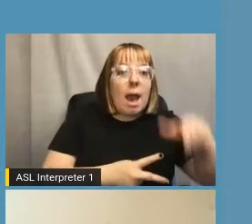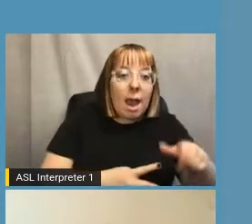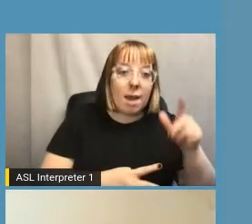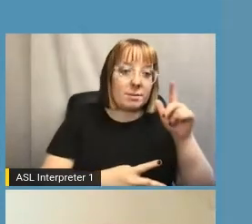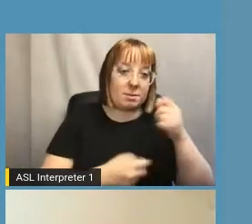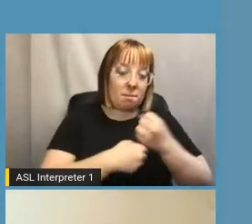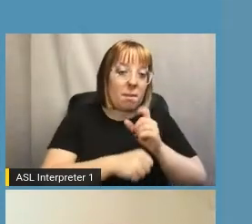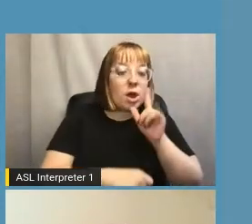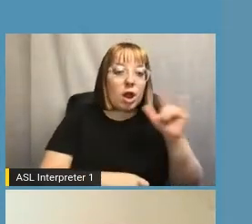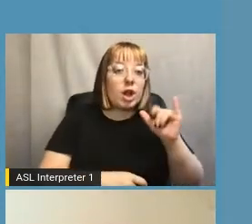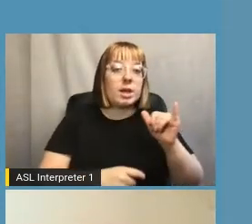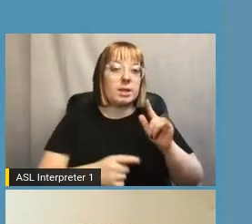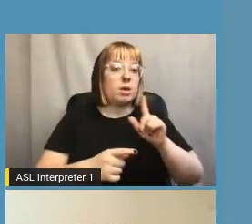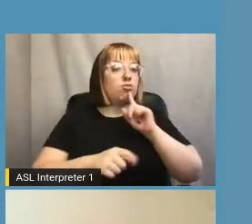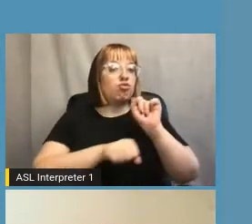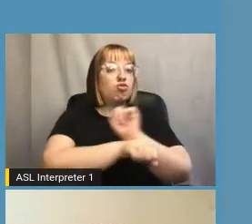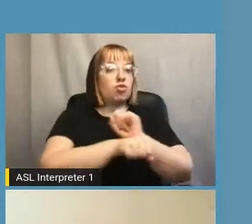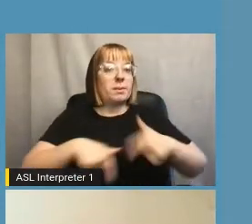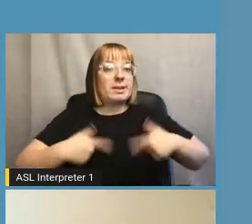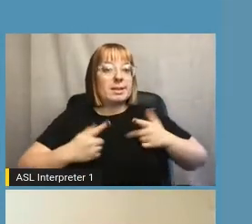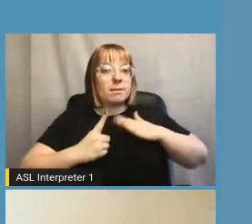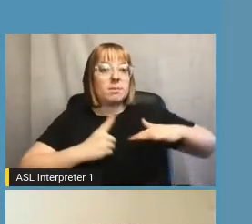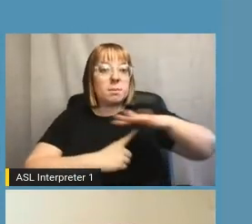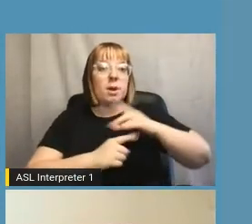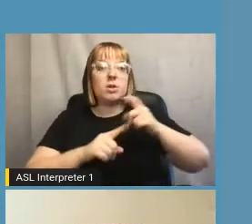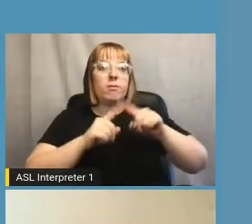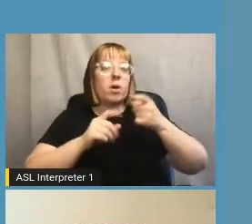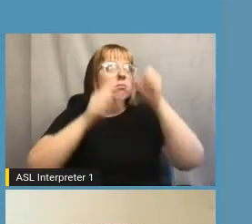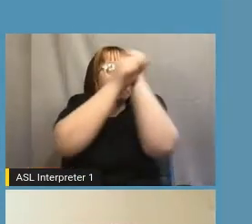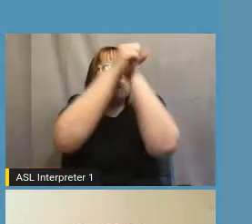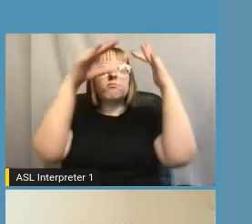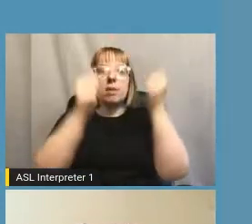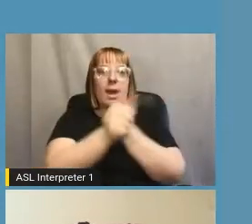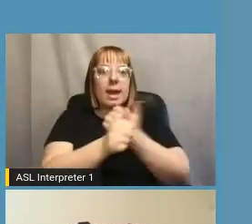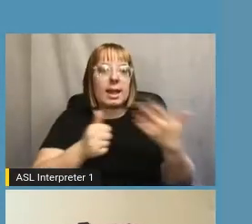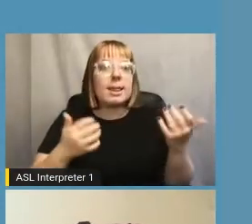life it could be something totally from your imagination and so there is a difference there